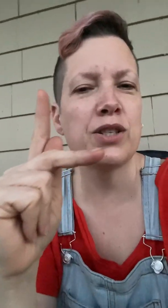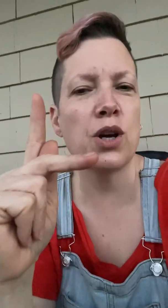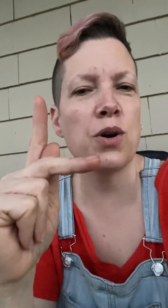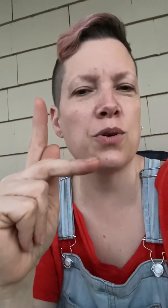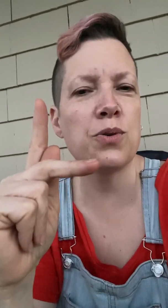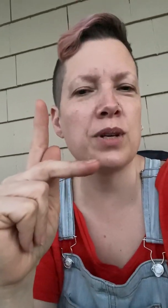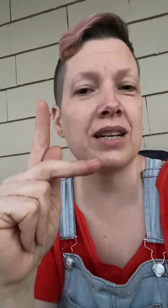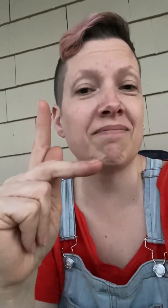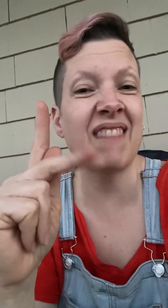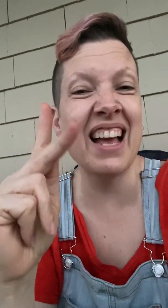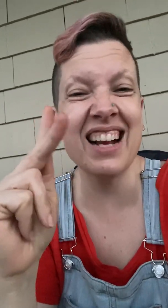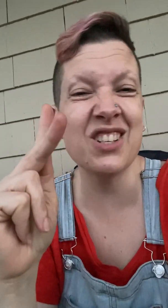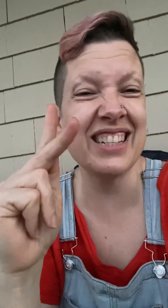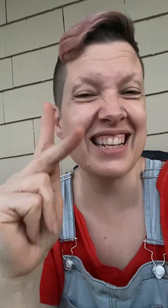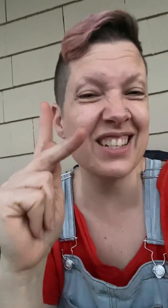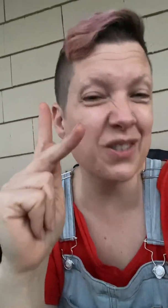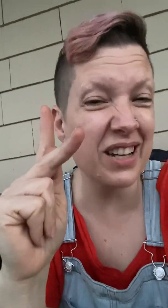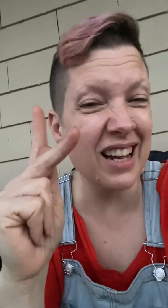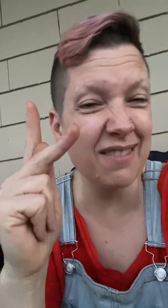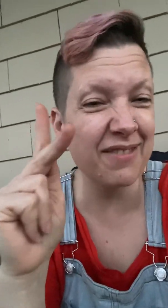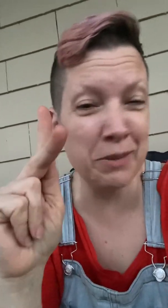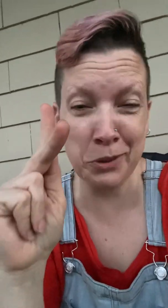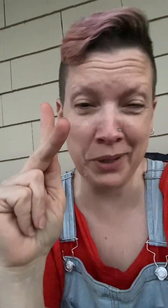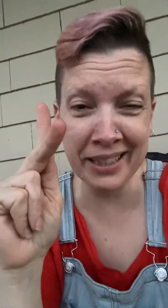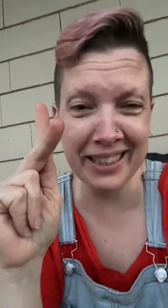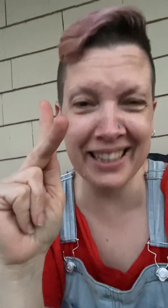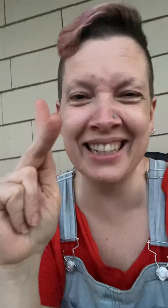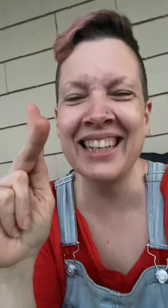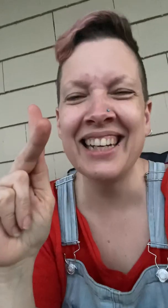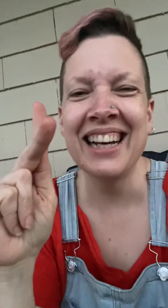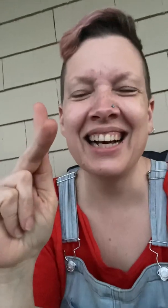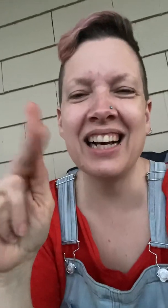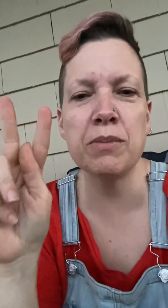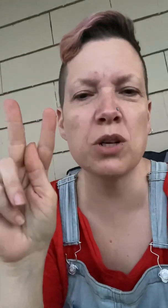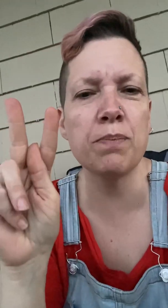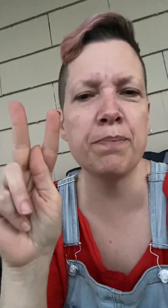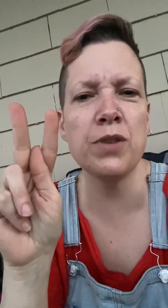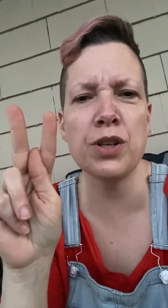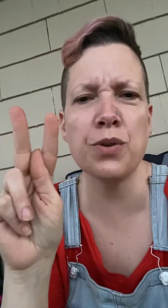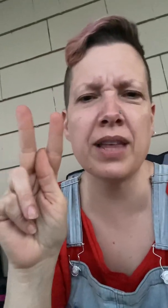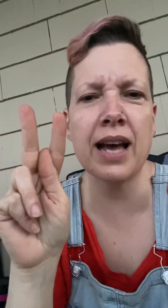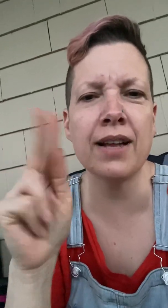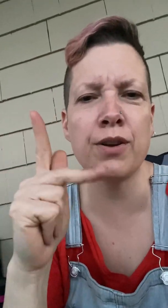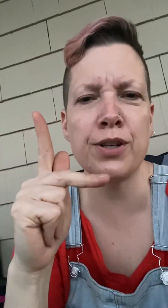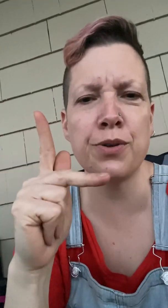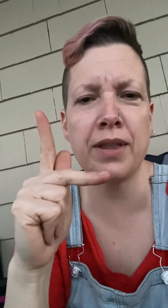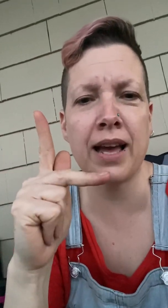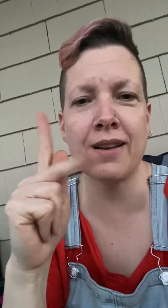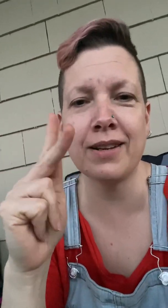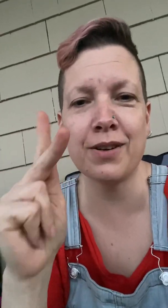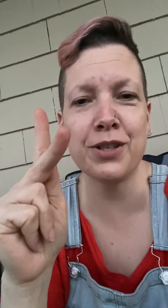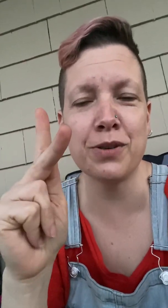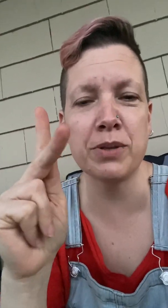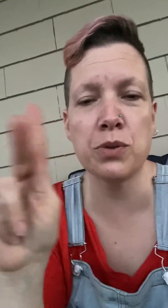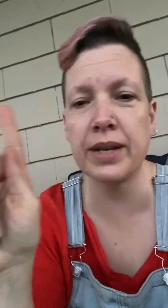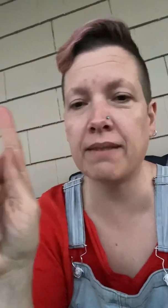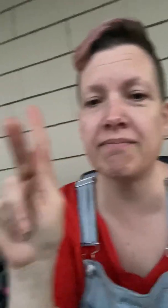So, I actually tend to do it kind of in-between, so you could do that, you could do that, you could do in-between.